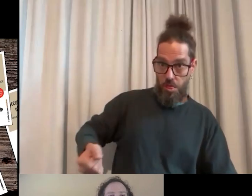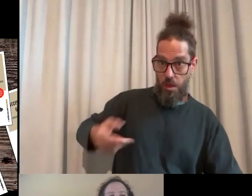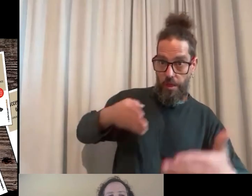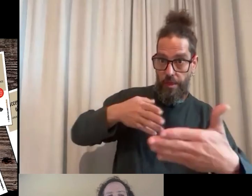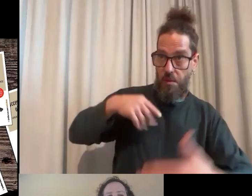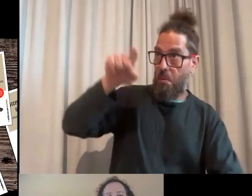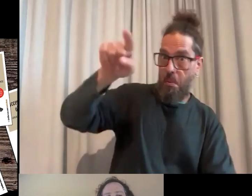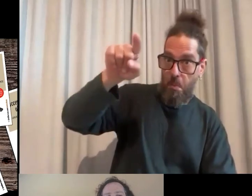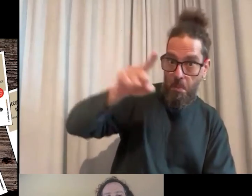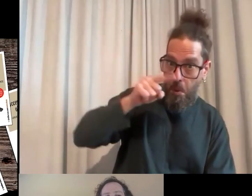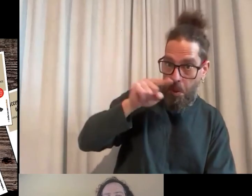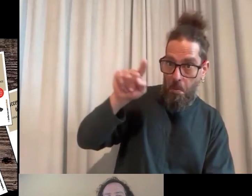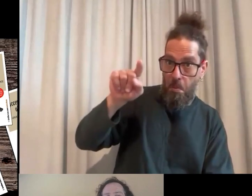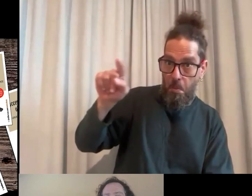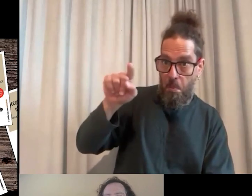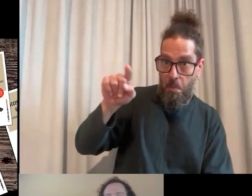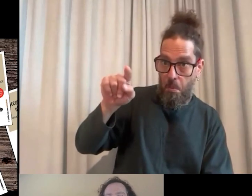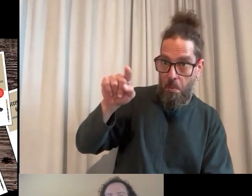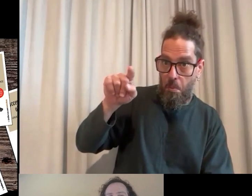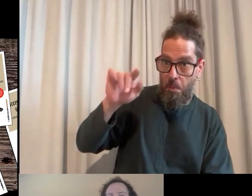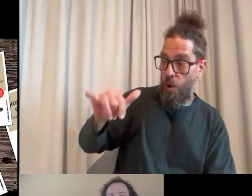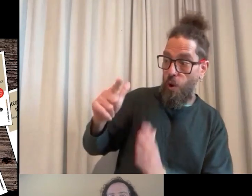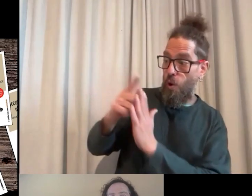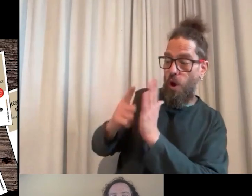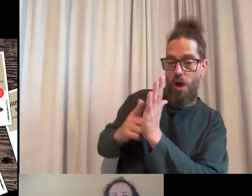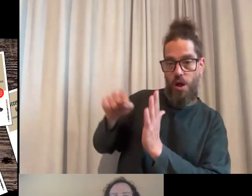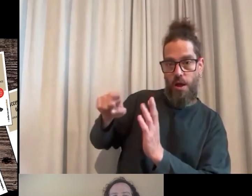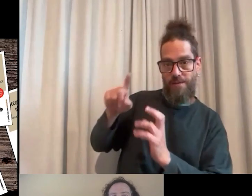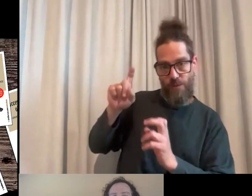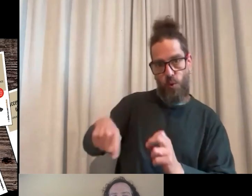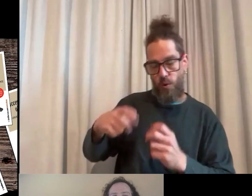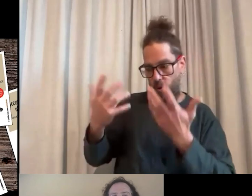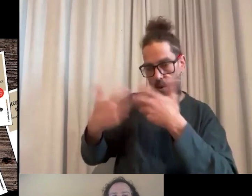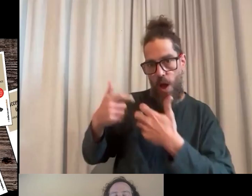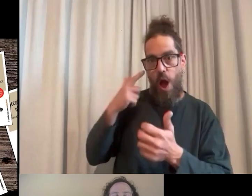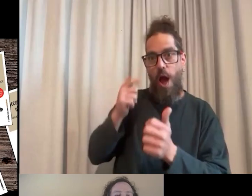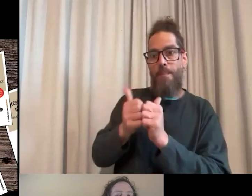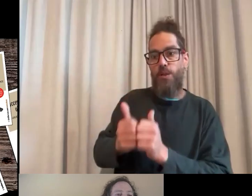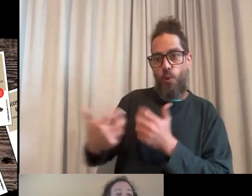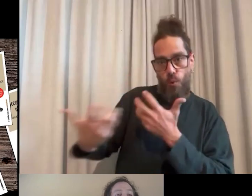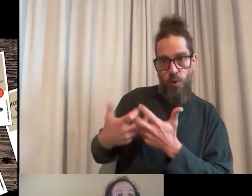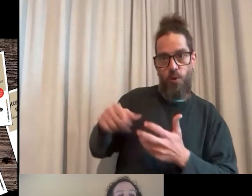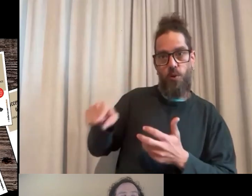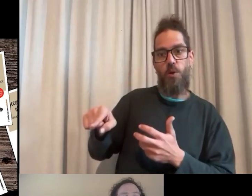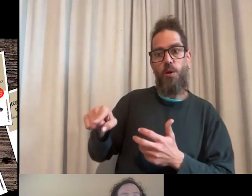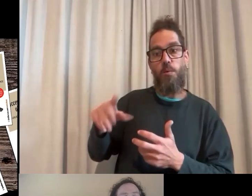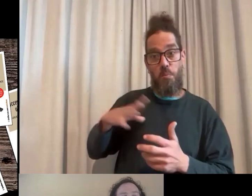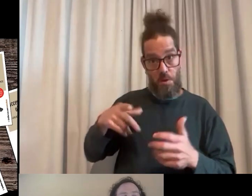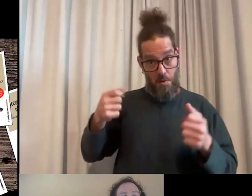And so ICT standard goes broader than just what we talked about today, but it's still a way of measuring accessibility.